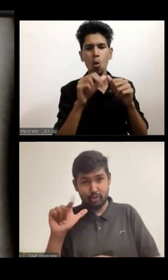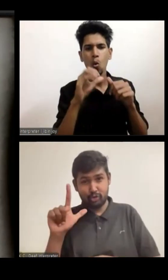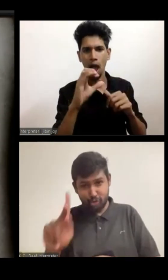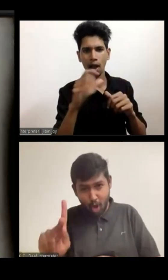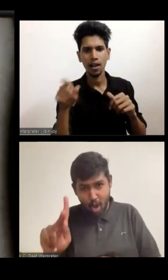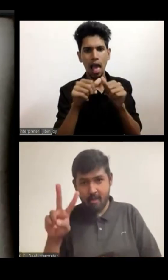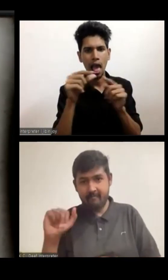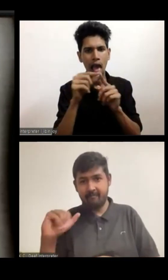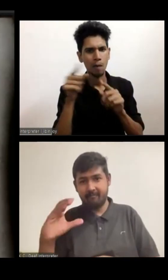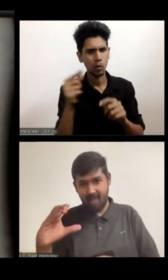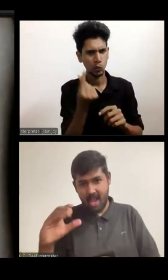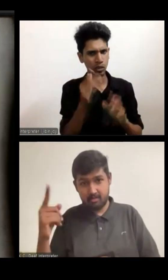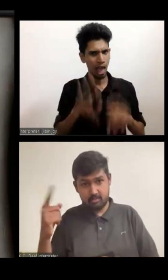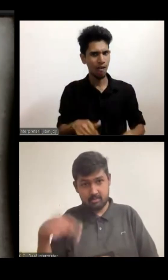Does it matter which disability it is?